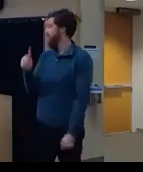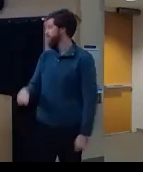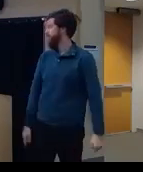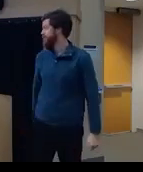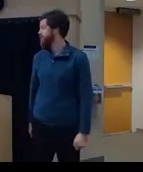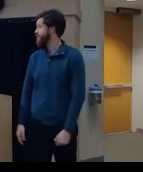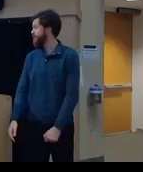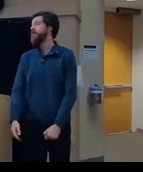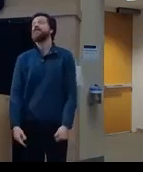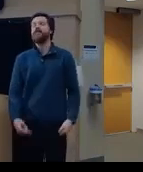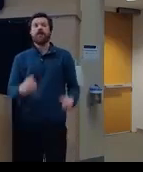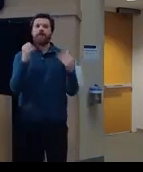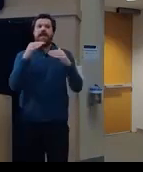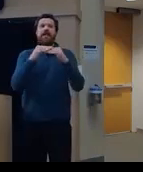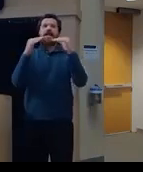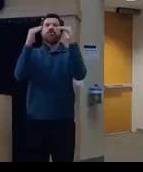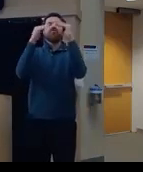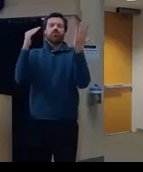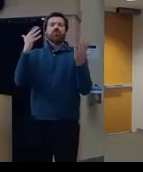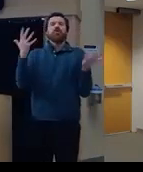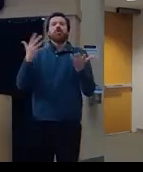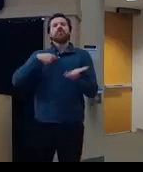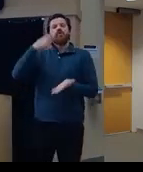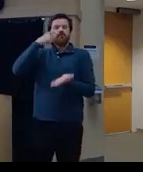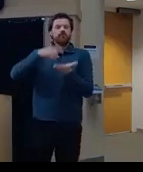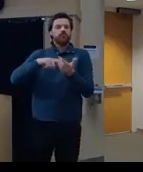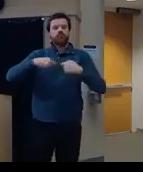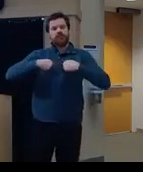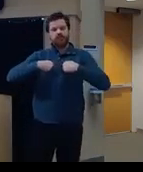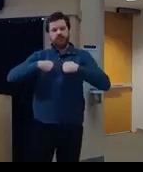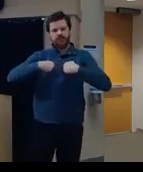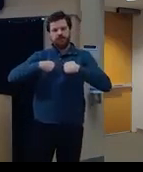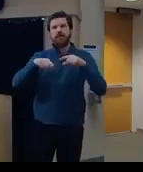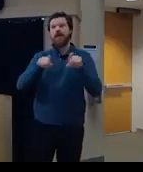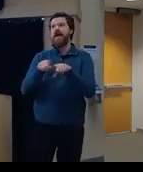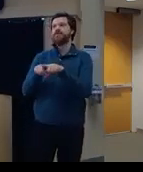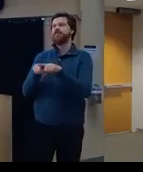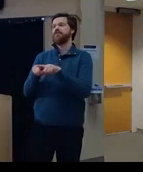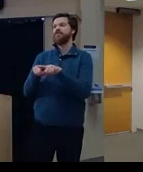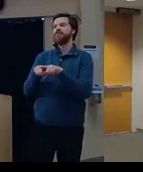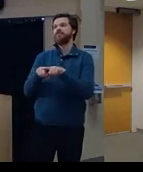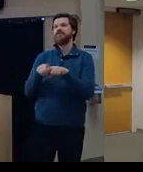layers to that question but I think what jumps out at me as clinicians uh and I'm trained in